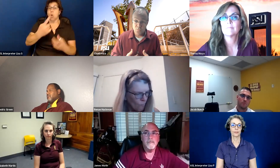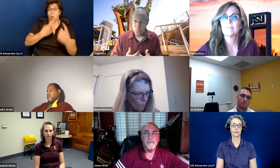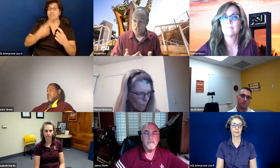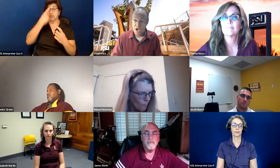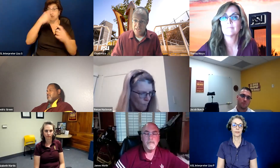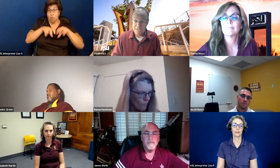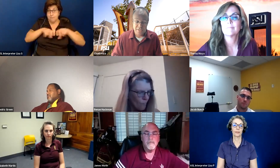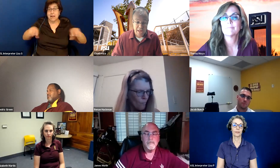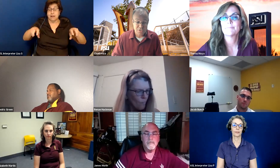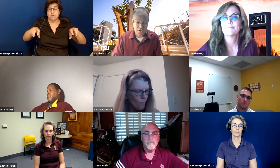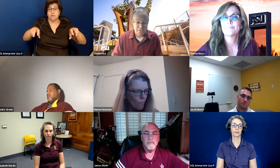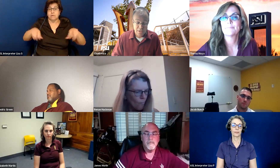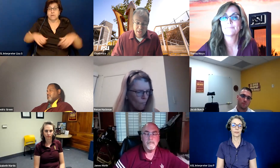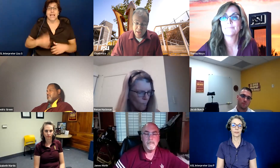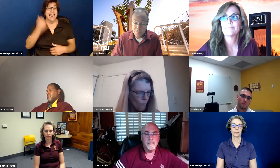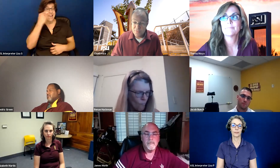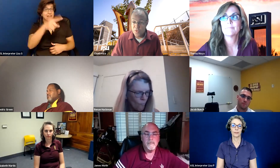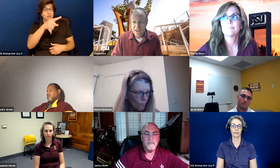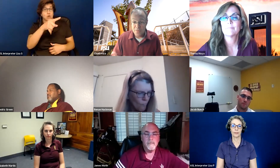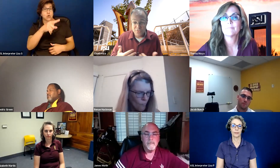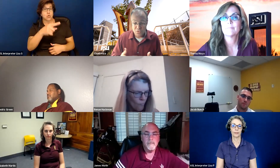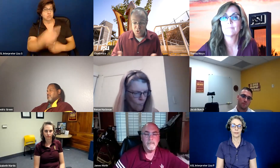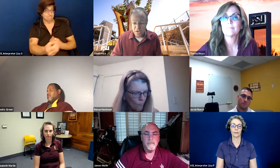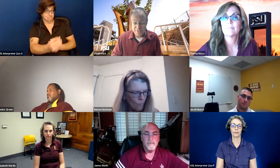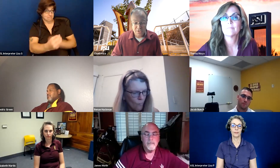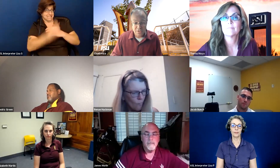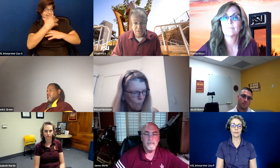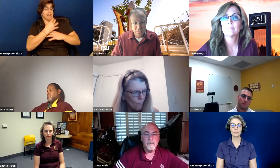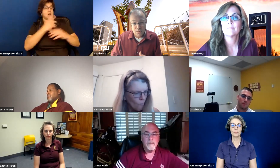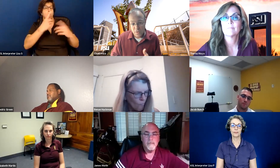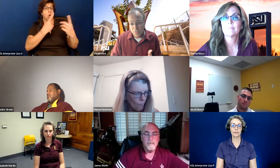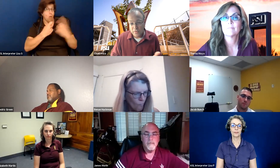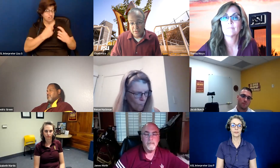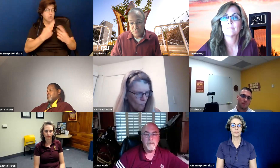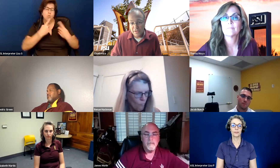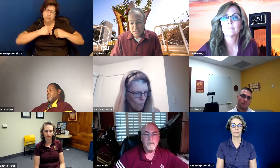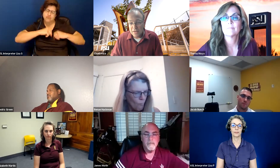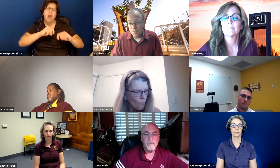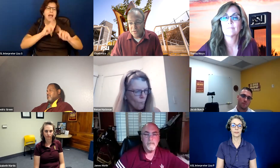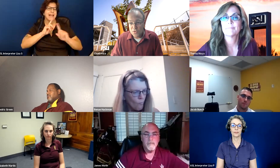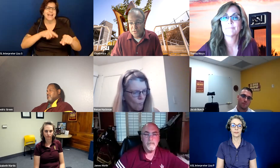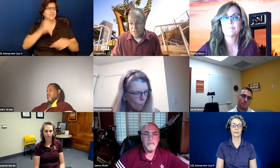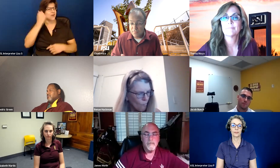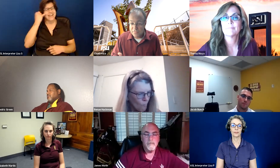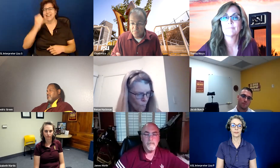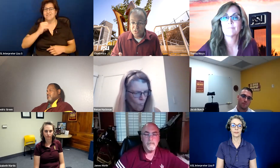we will try and get to answer it. If we're not able to during our session, we will definitely get with you to make sure